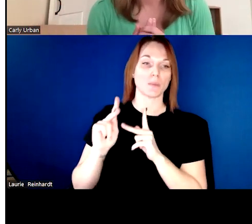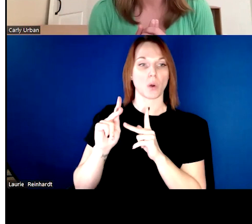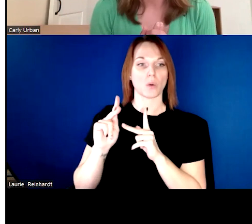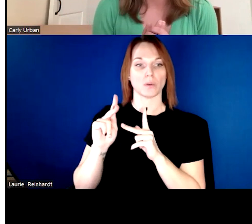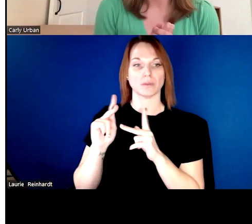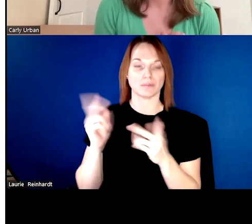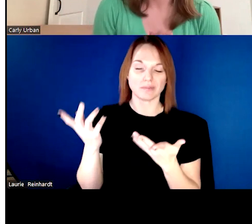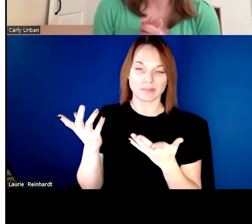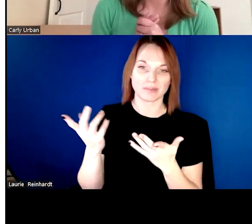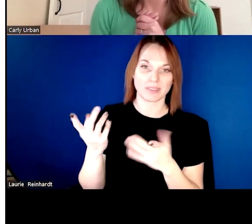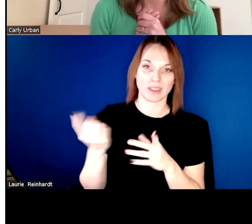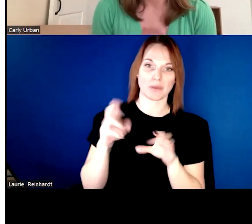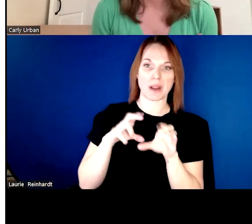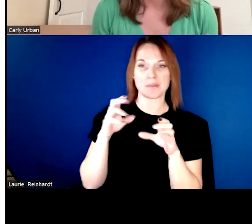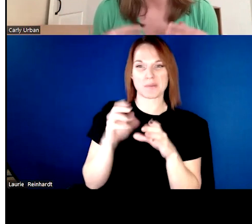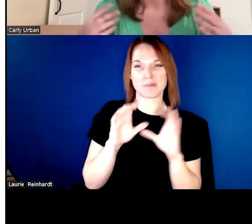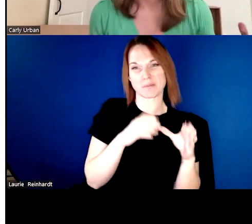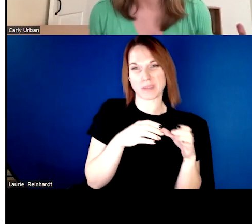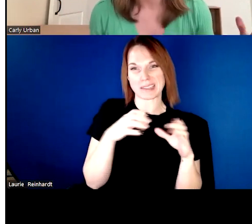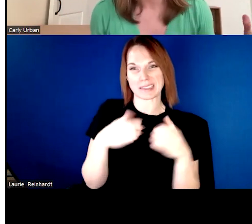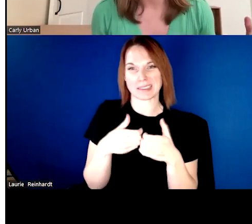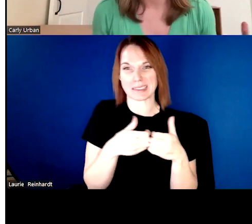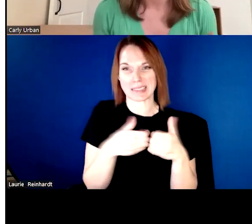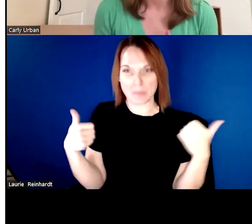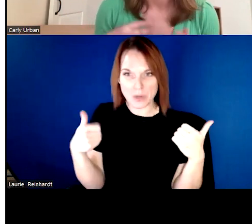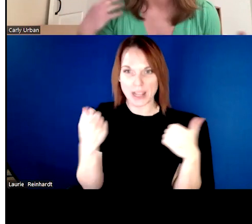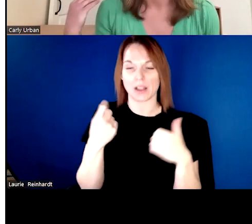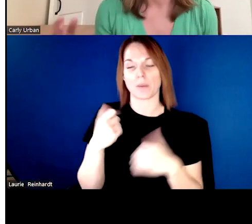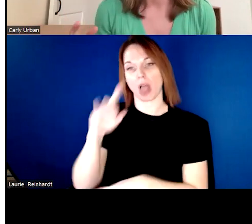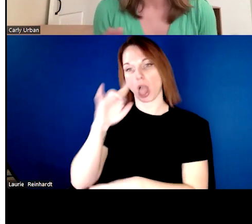I always think it's going to be some boring annuity discussion and like these